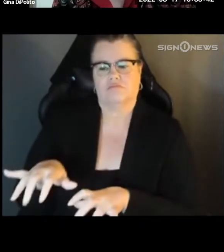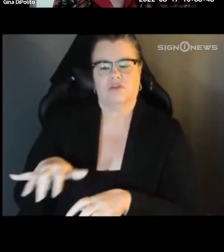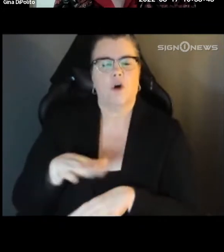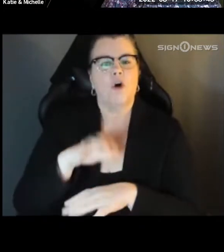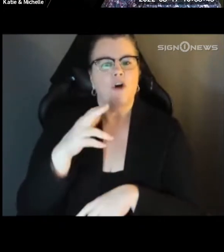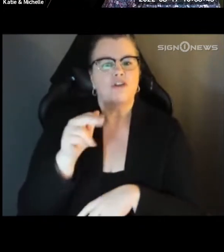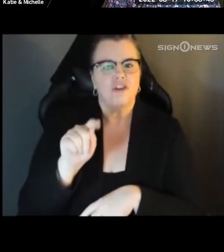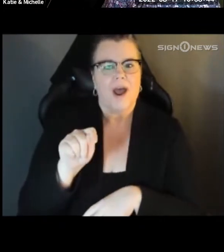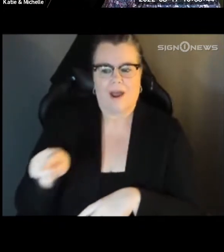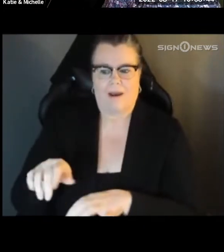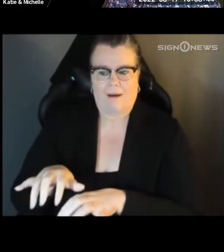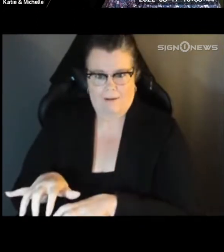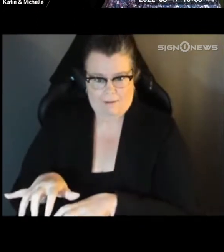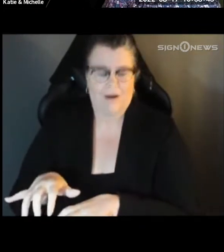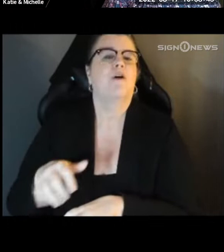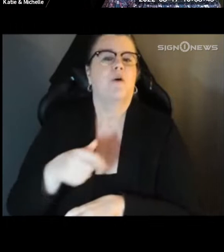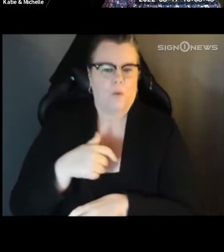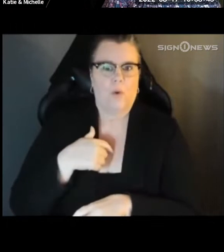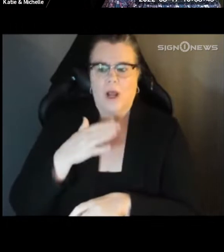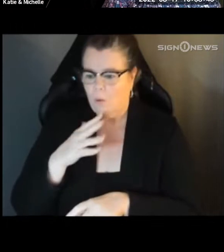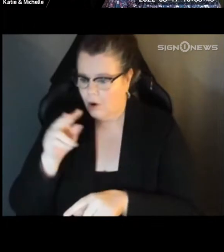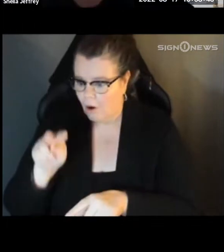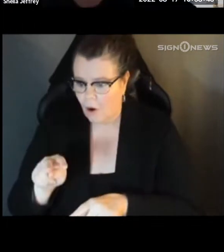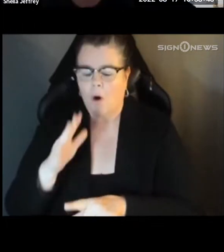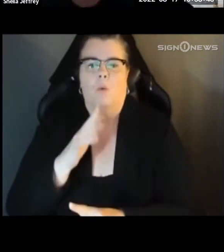and Eddie the next slide when she goes to the next slide to you